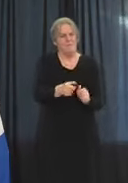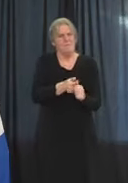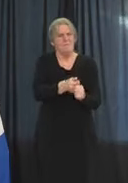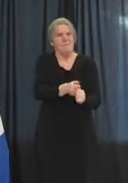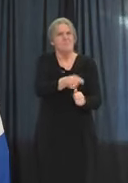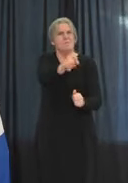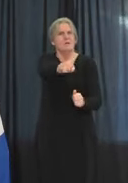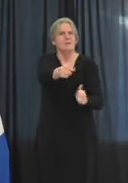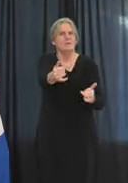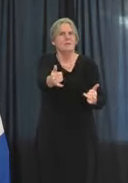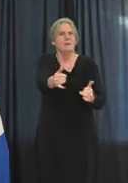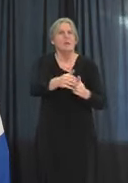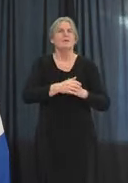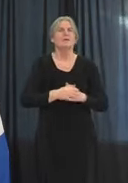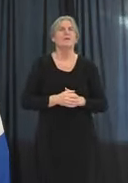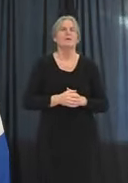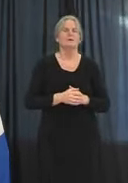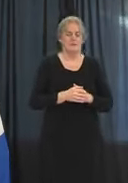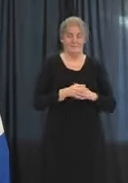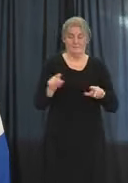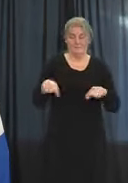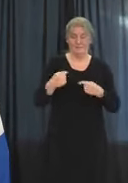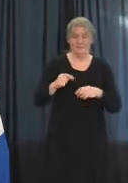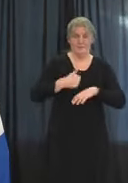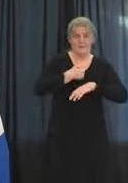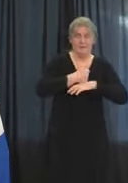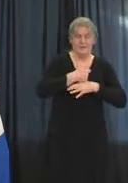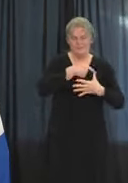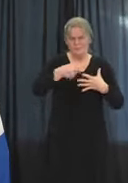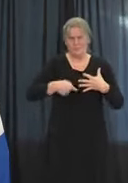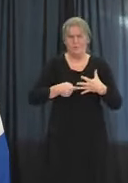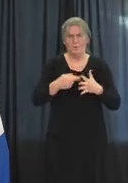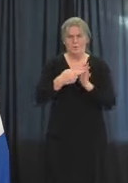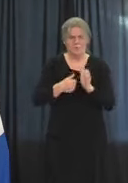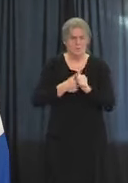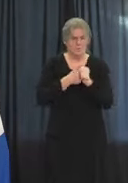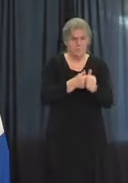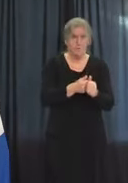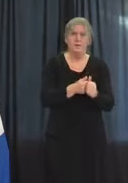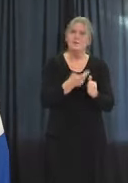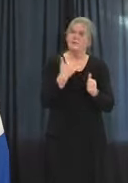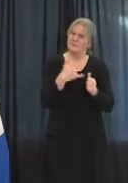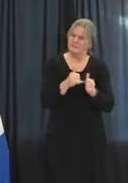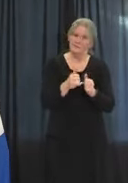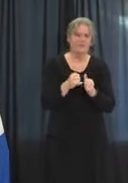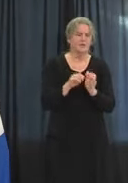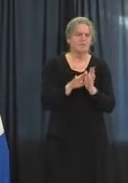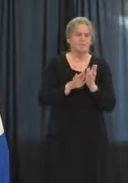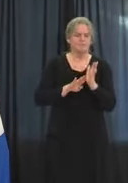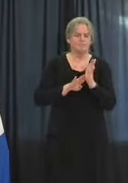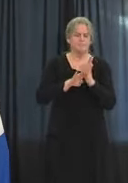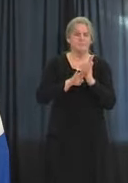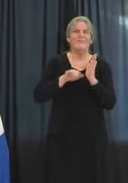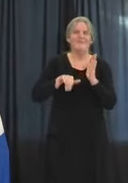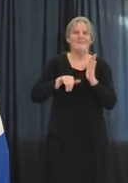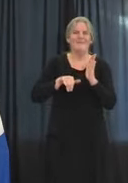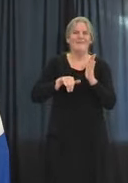this time. With all the measures we have put in place, we are still ahead of the curve and we all want to